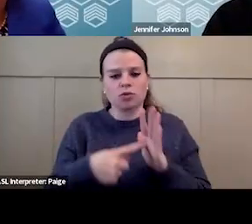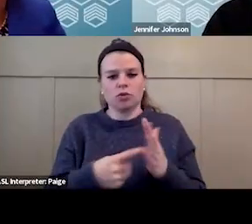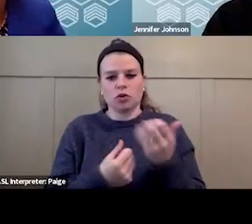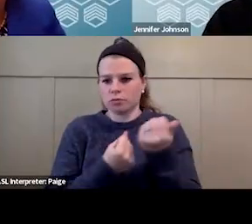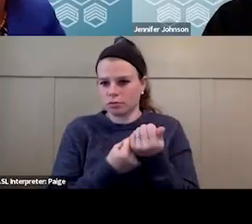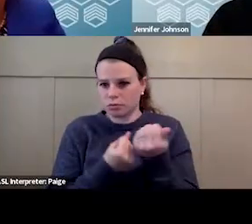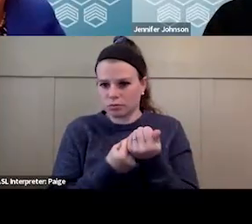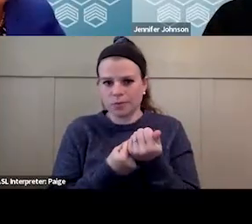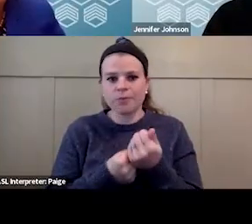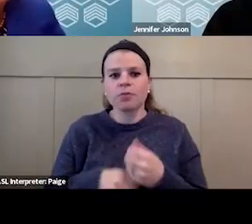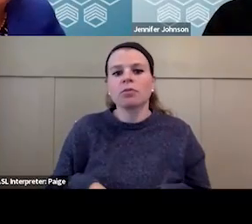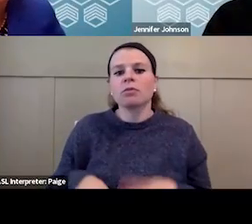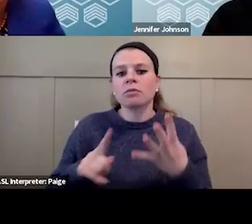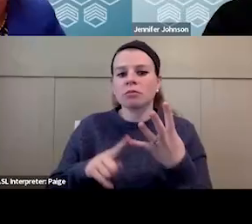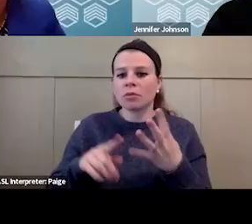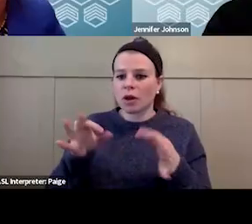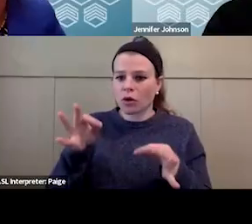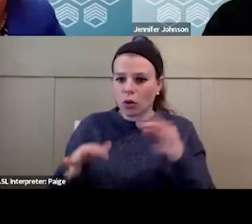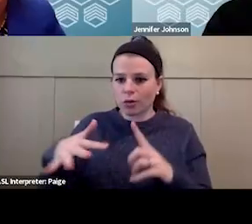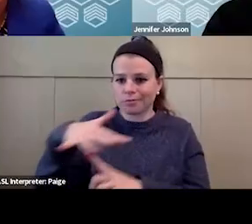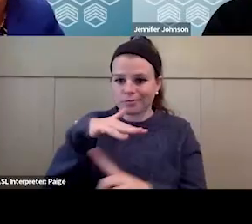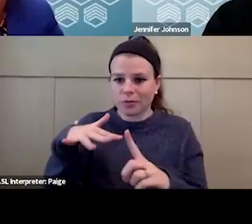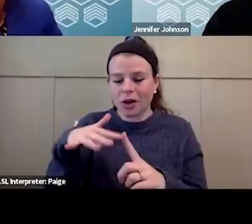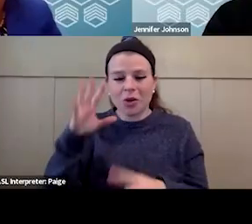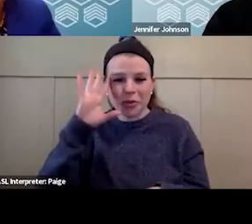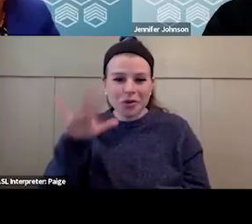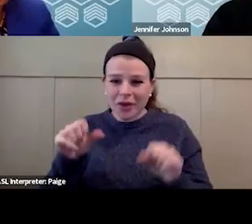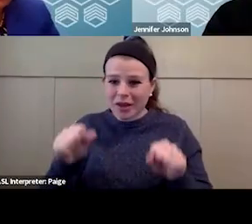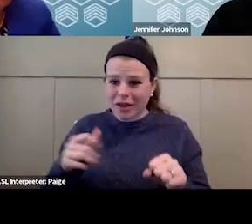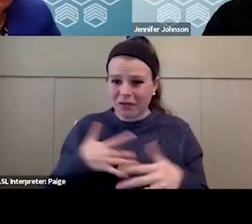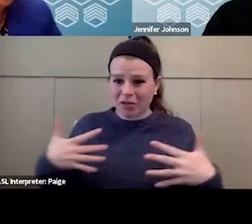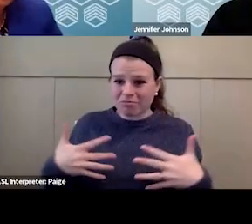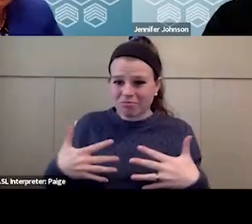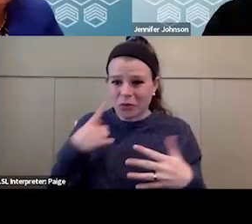Um, the courtroom environment, as we know, can be intimidating, so we do not want